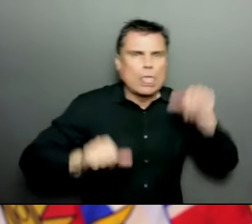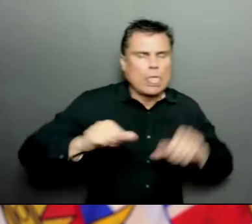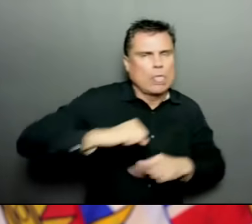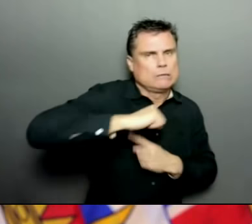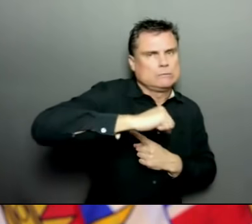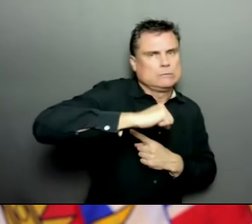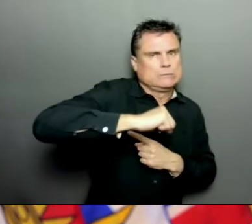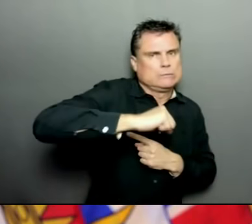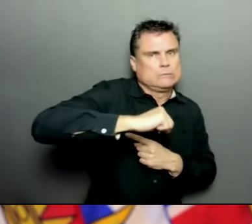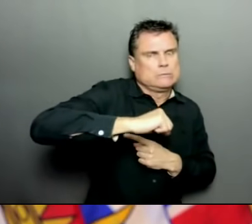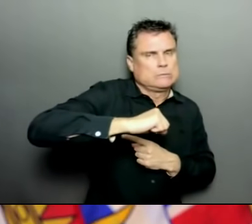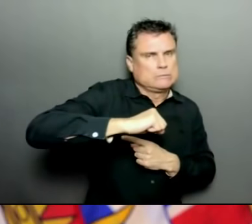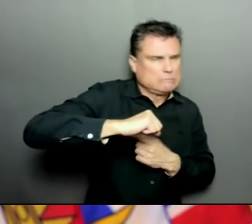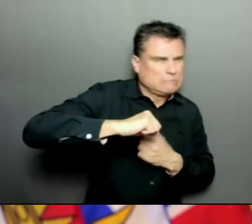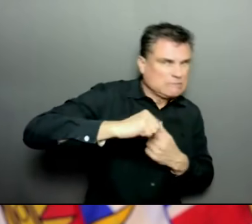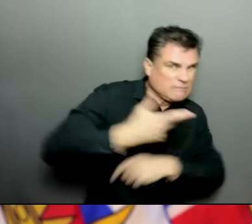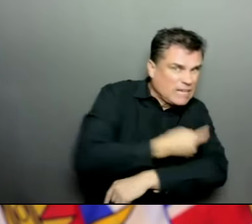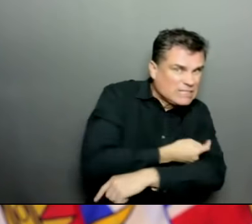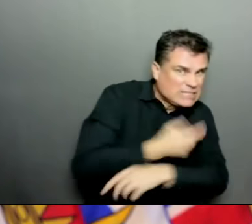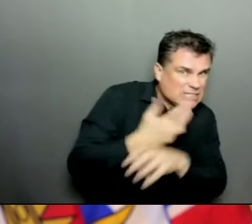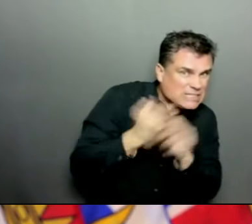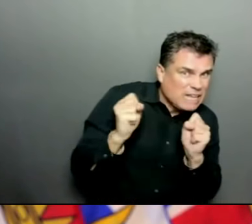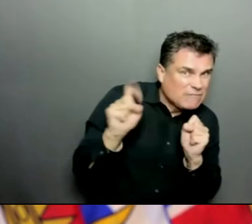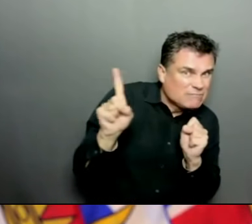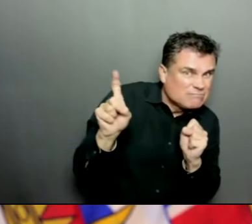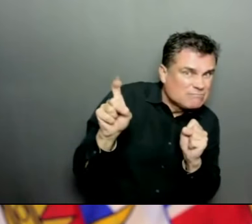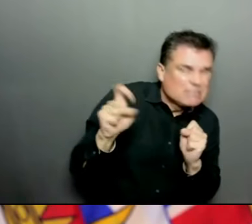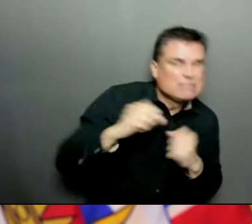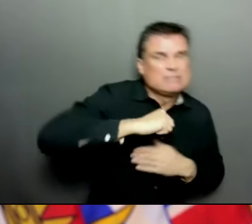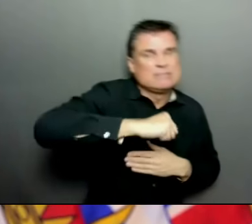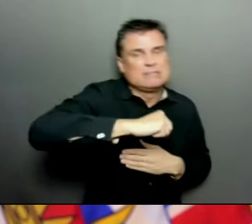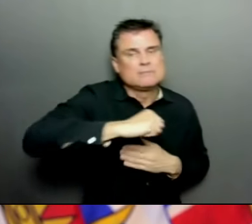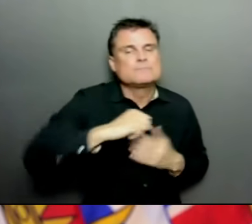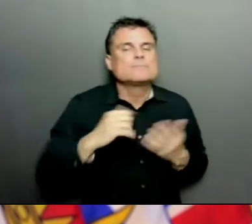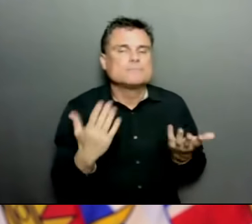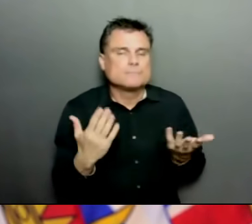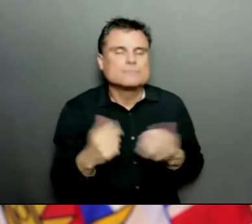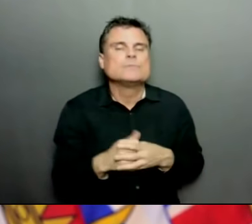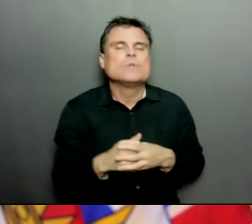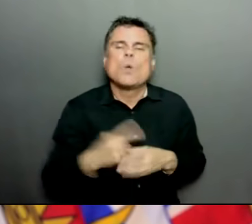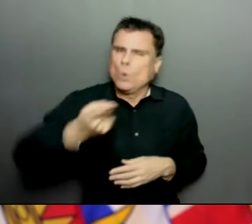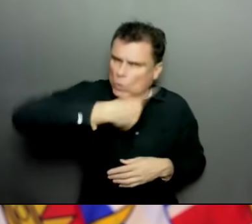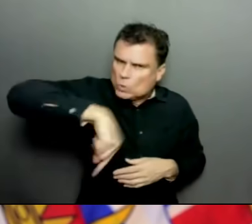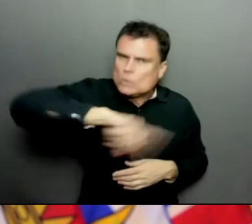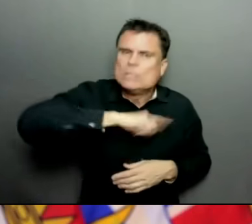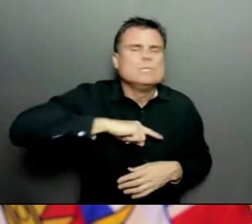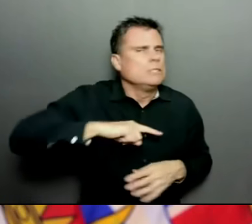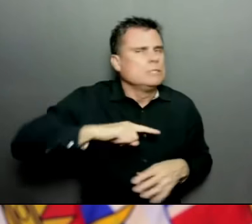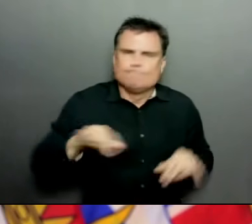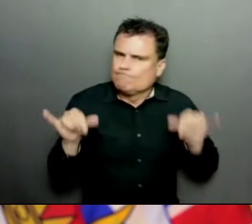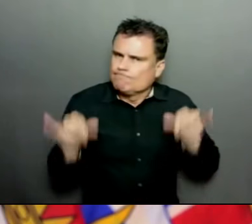talking people about this. What you need to know? What you need to understand to now that it is safe?